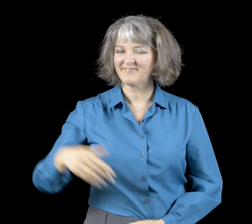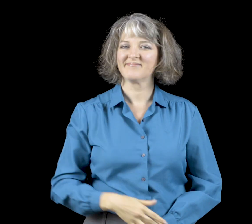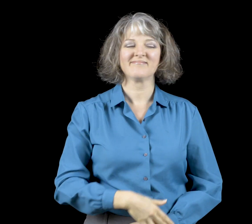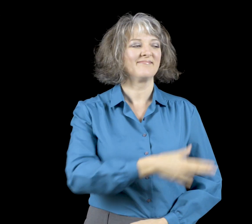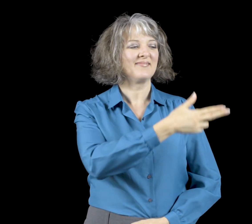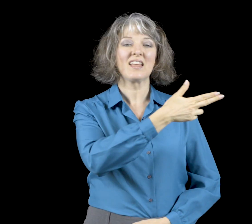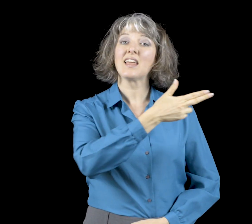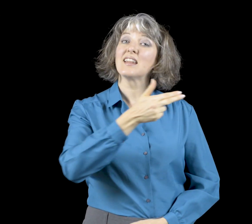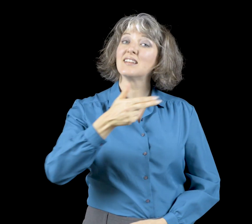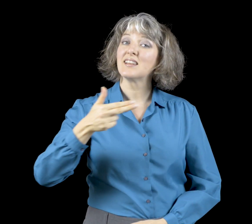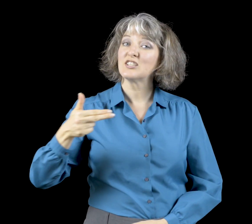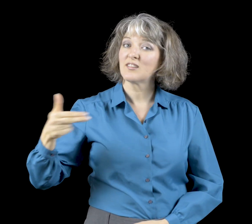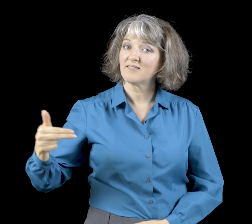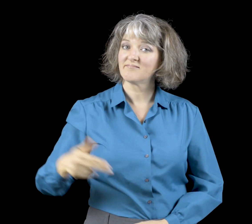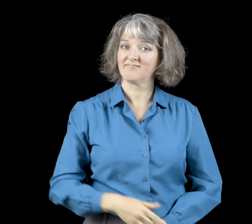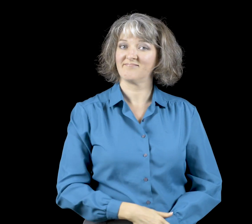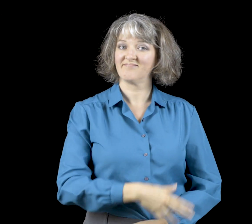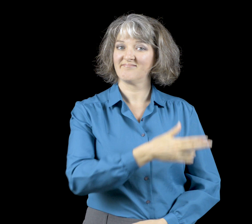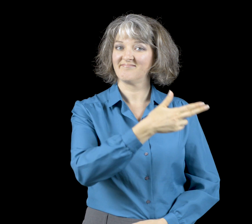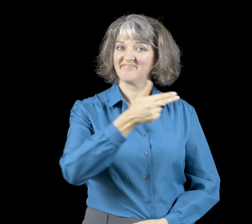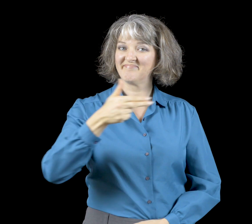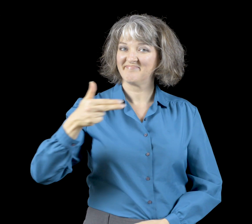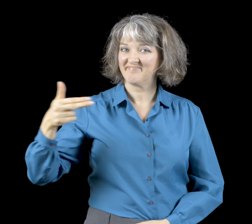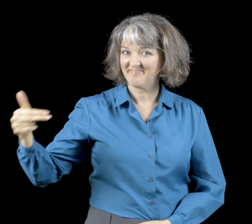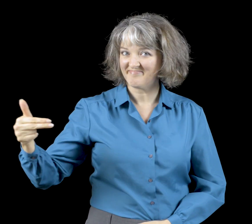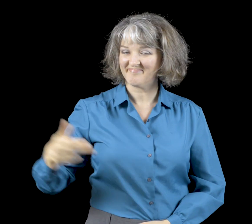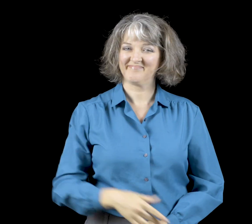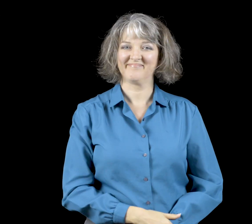[For their wooden sailing boats thus the sign for Indonesia.] Indonesia